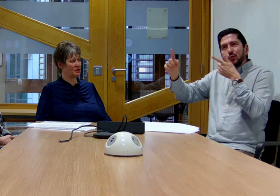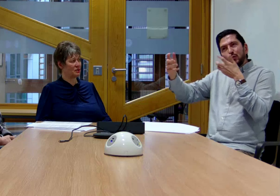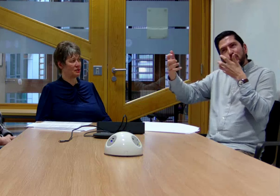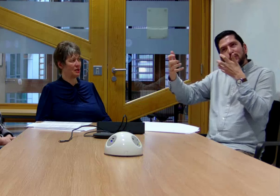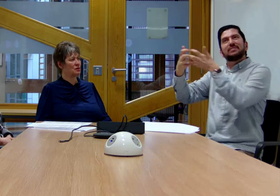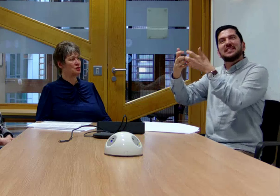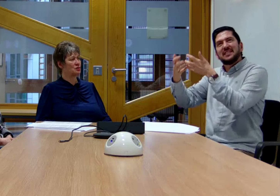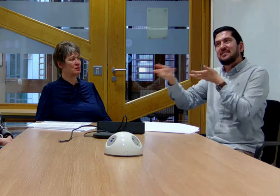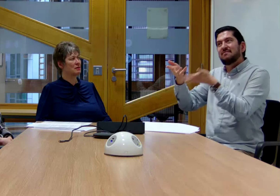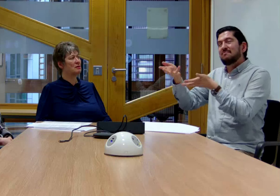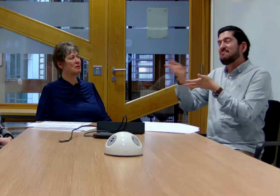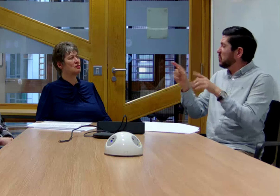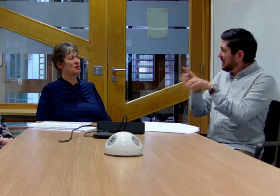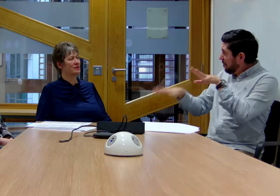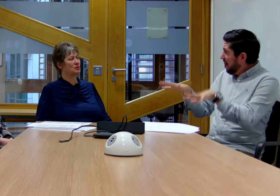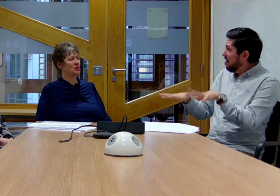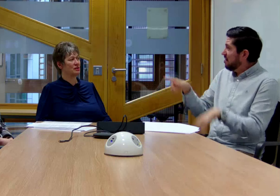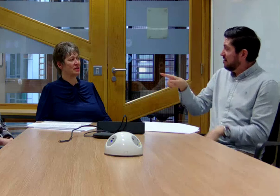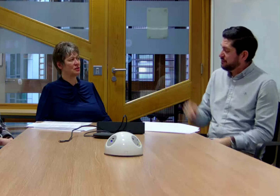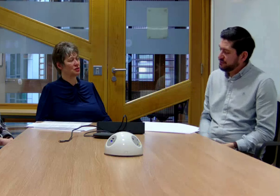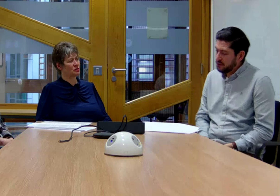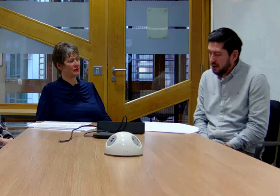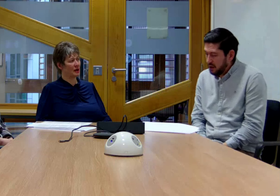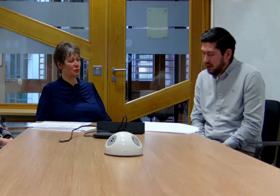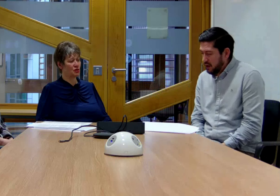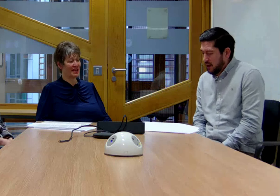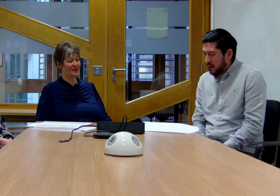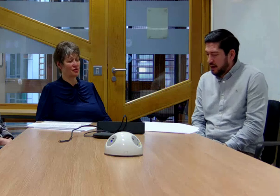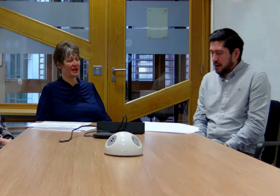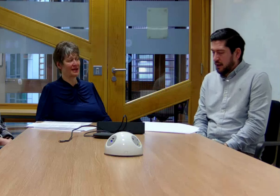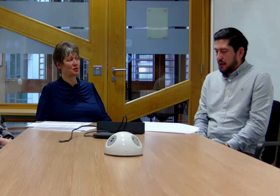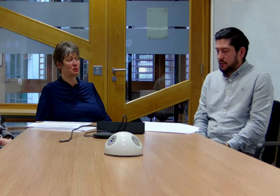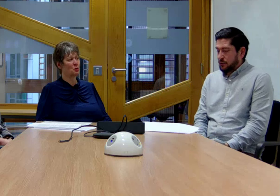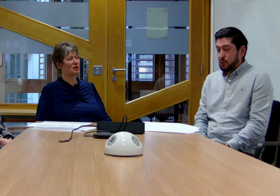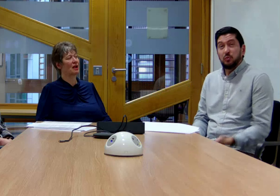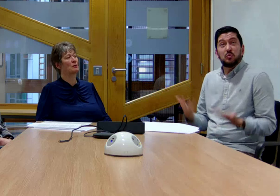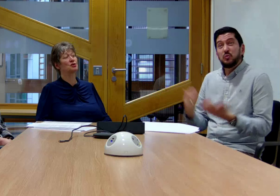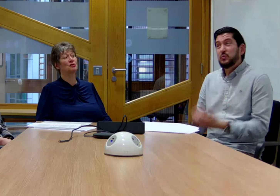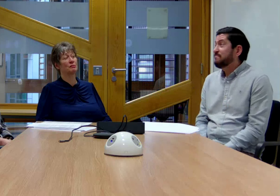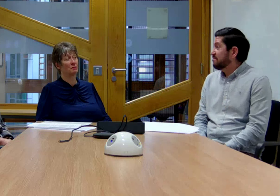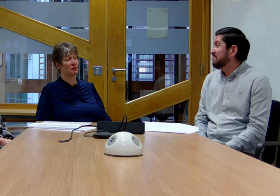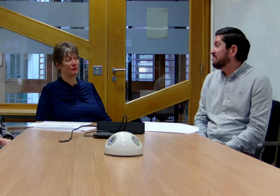principle to that, because that was created so that they could try to generate a sort